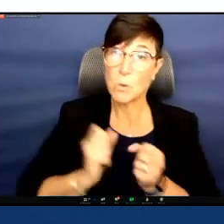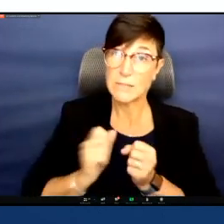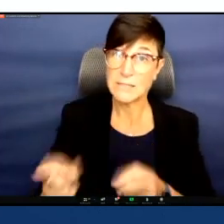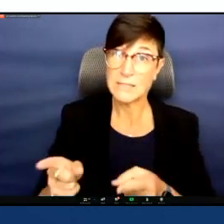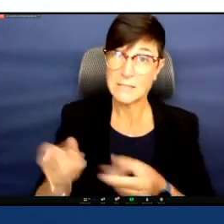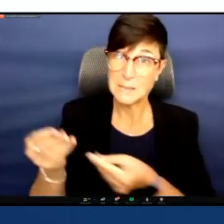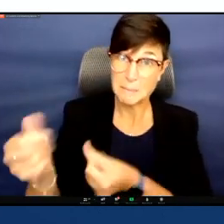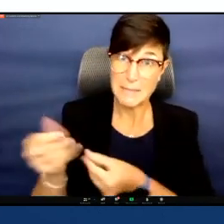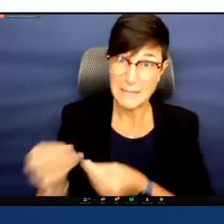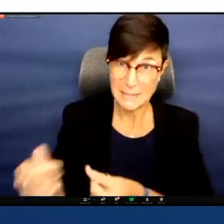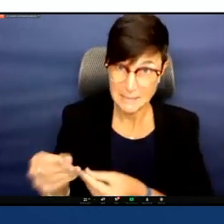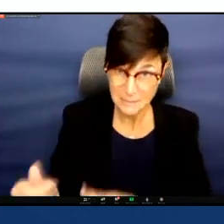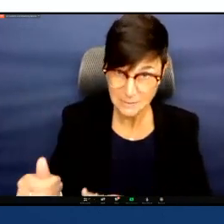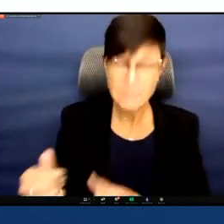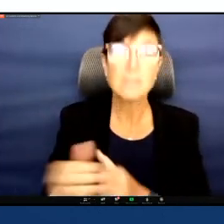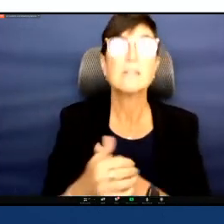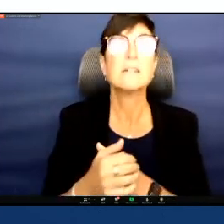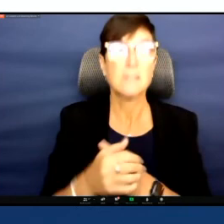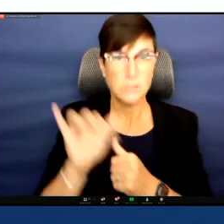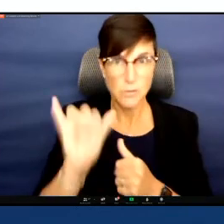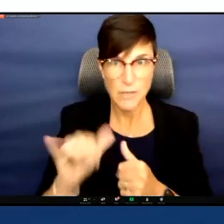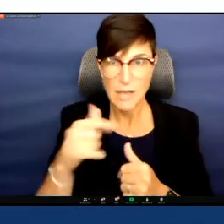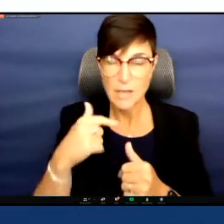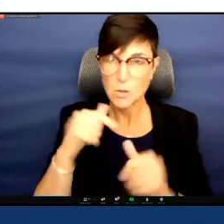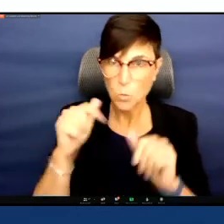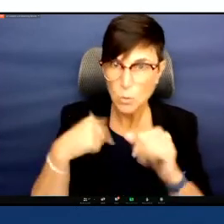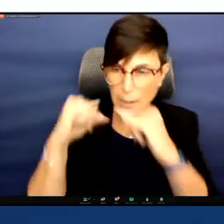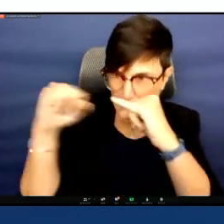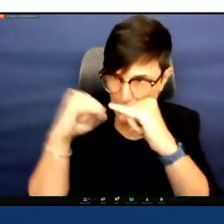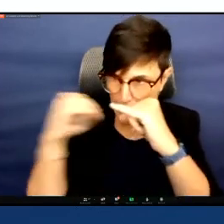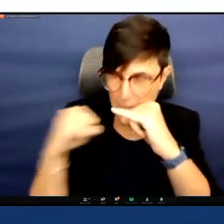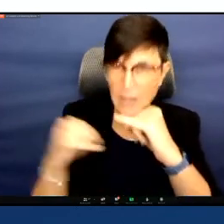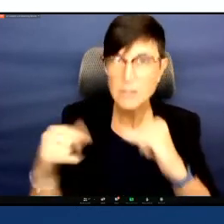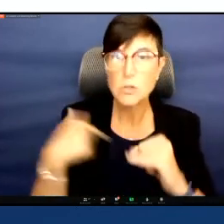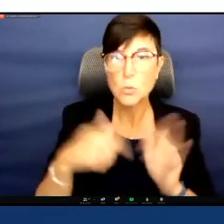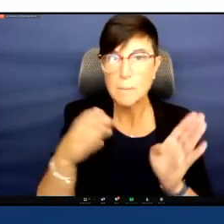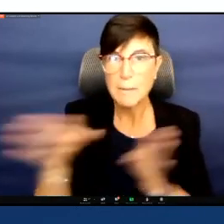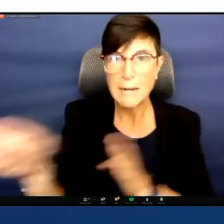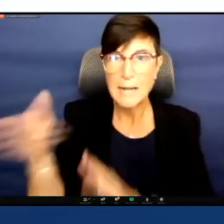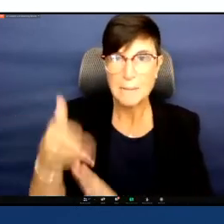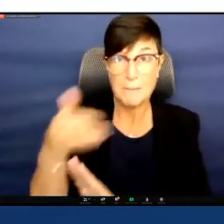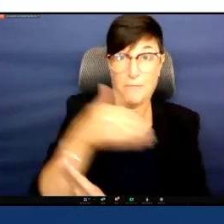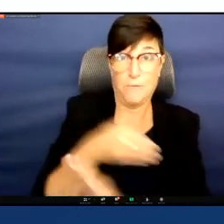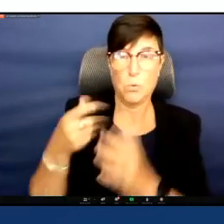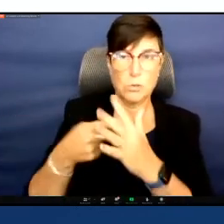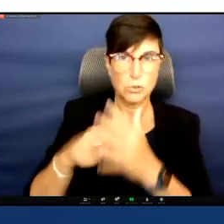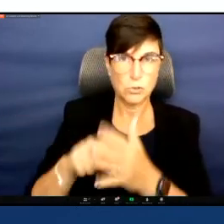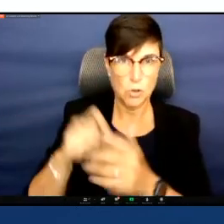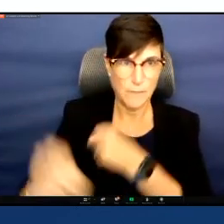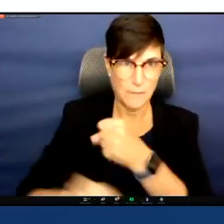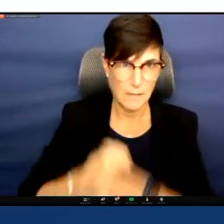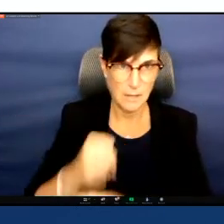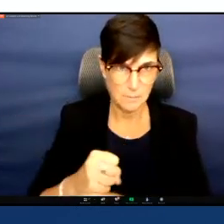during the year and plans how that funding will be spent for the county and other governments. The budget also provides